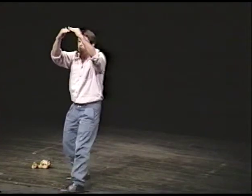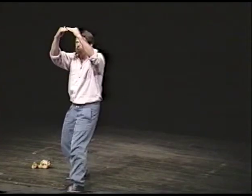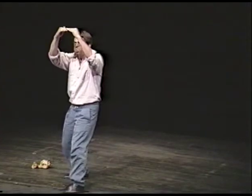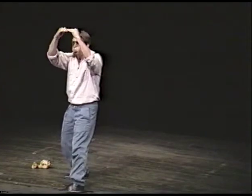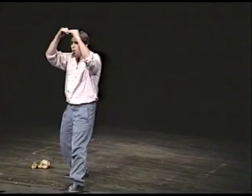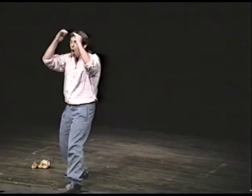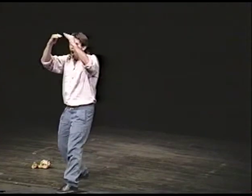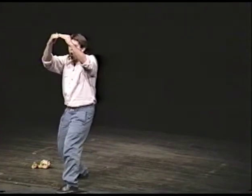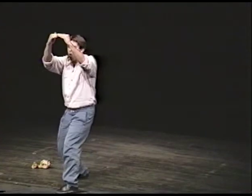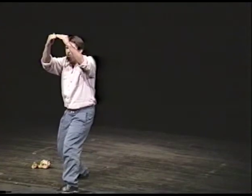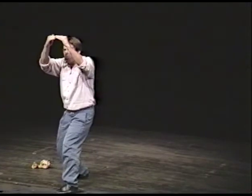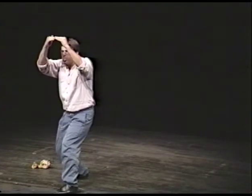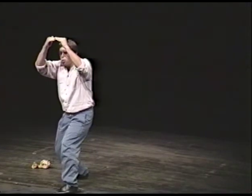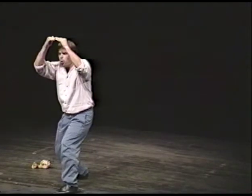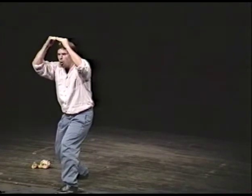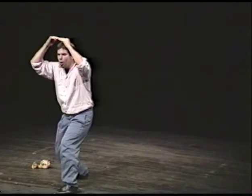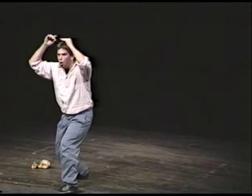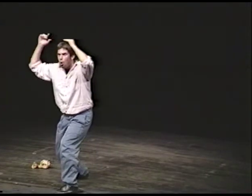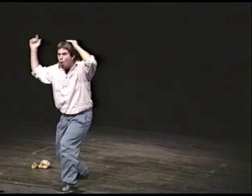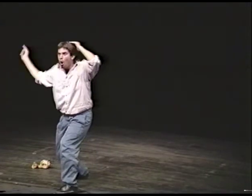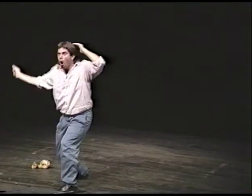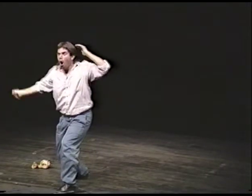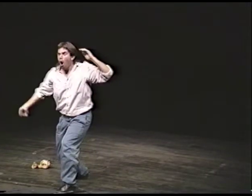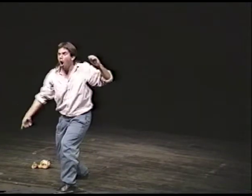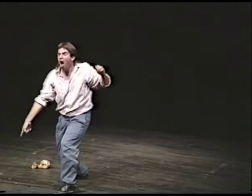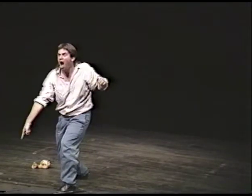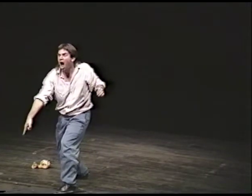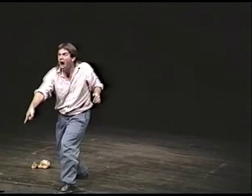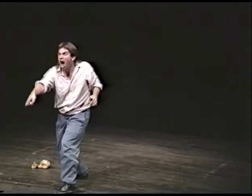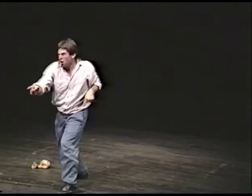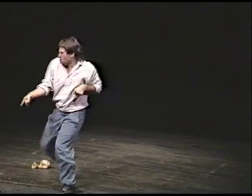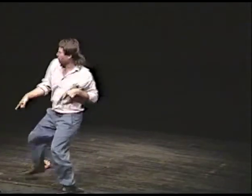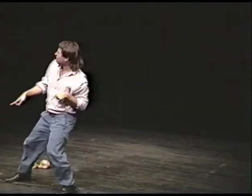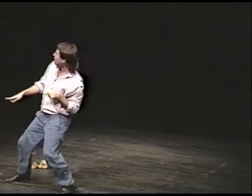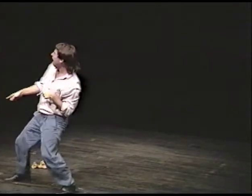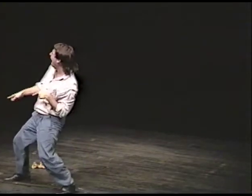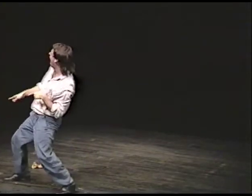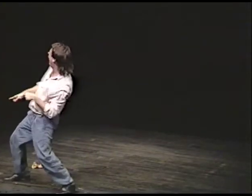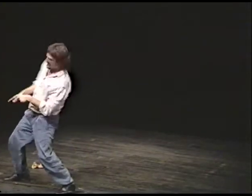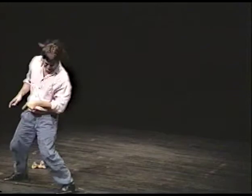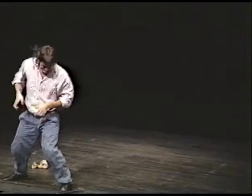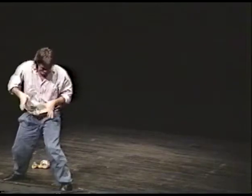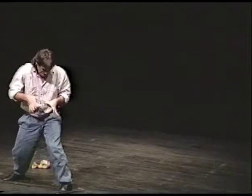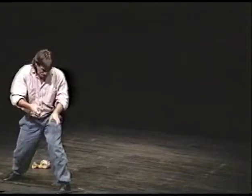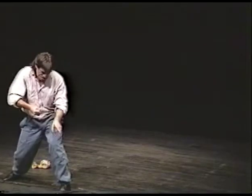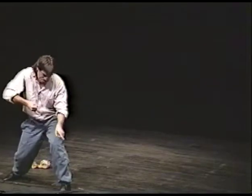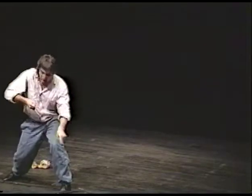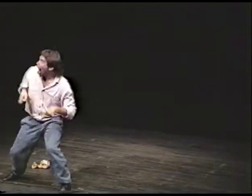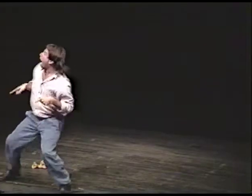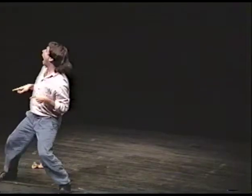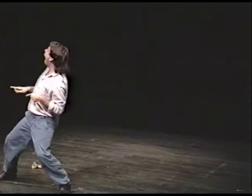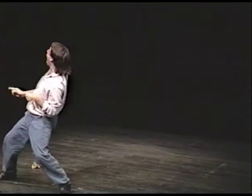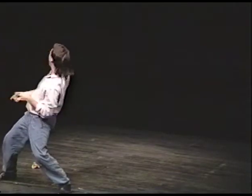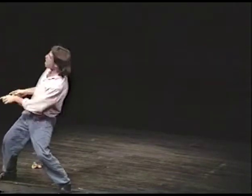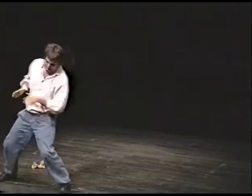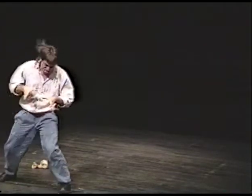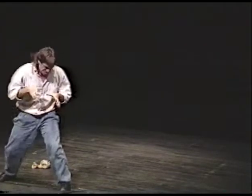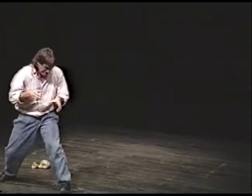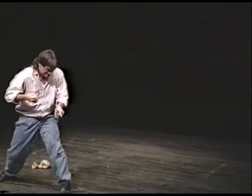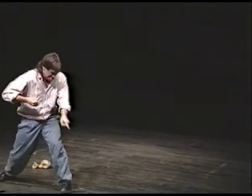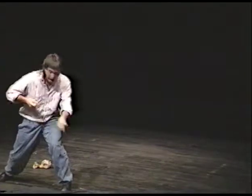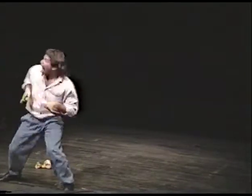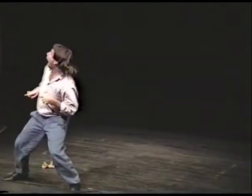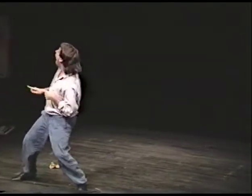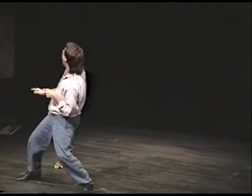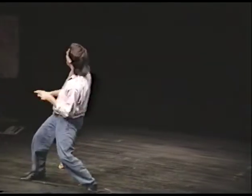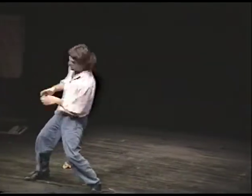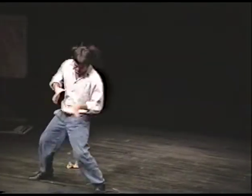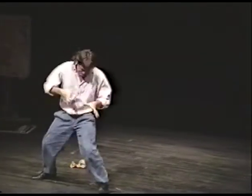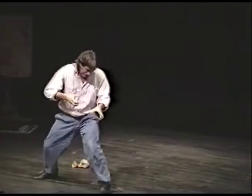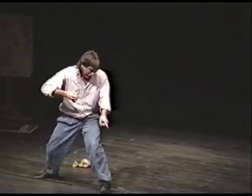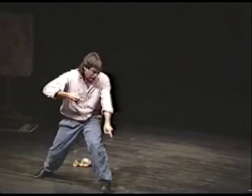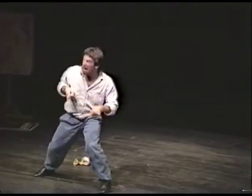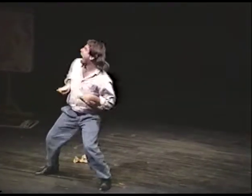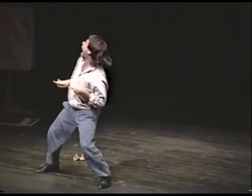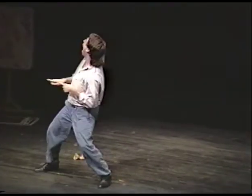his eyes meet man streaking for a fake safety as hands of dirt